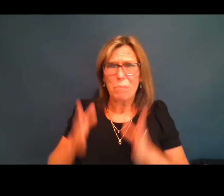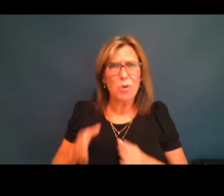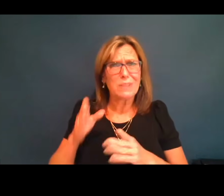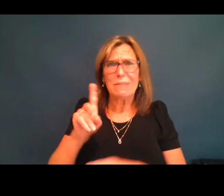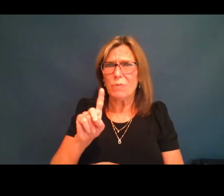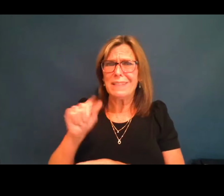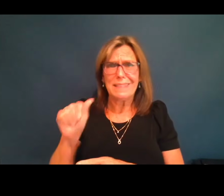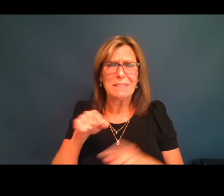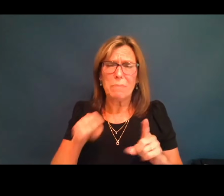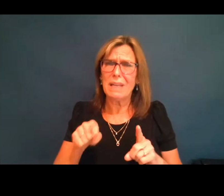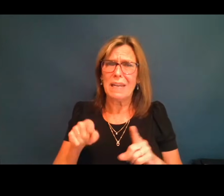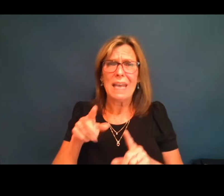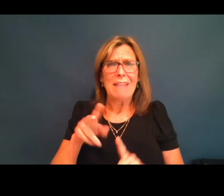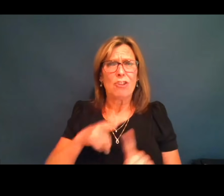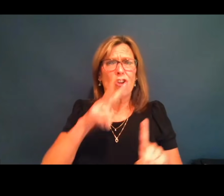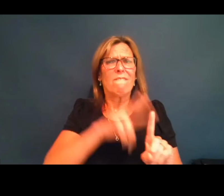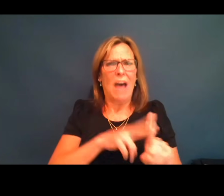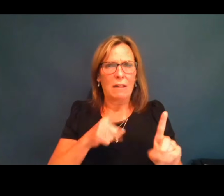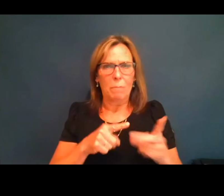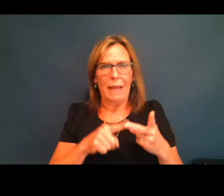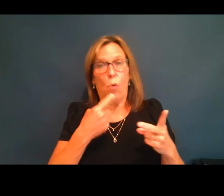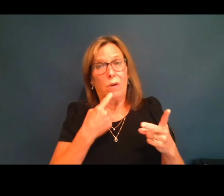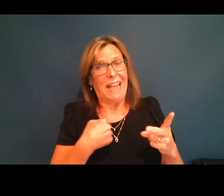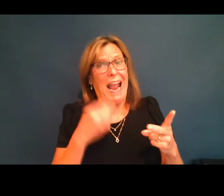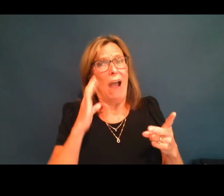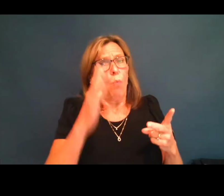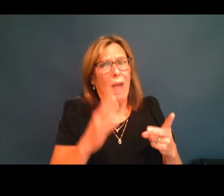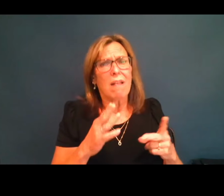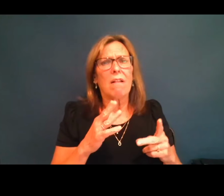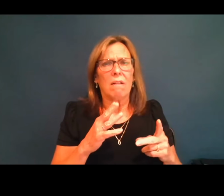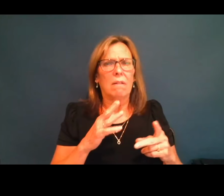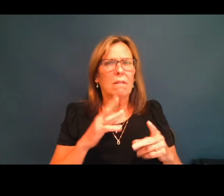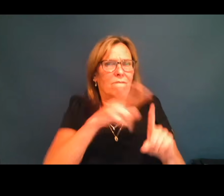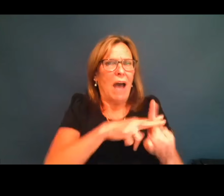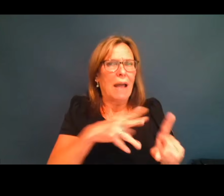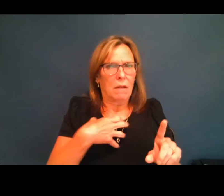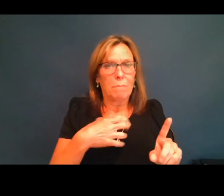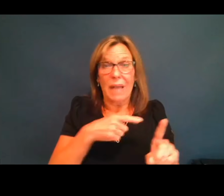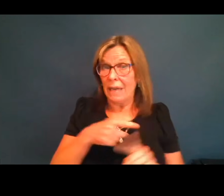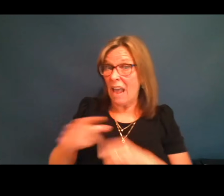can report to the US Department of Immigration Services and try to get them certified for a UVisa, We don'